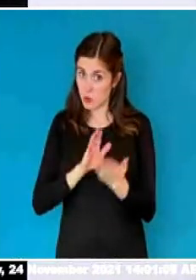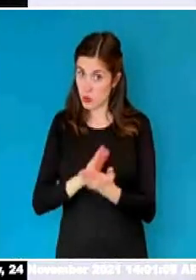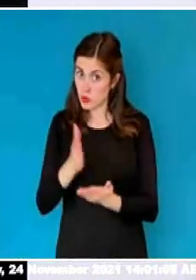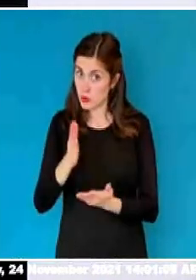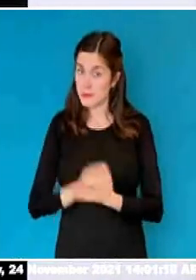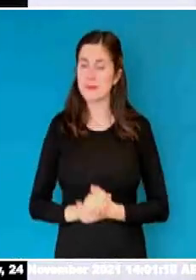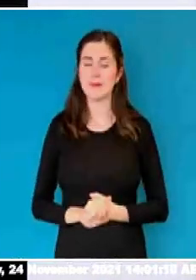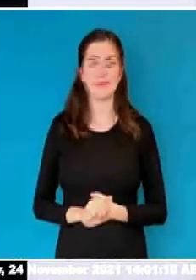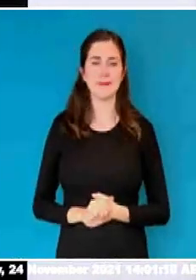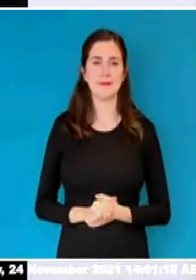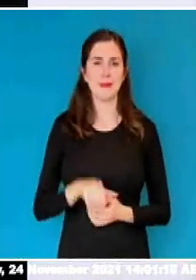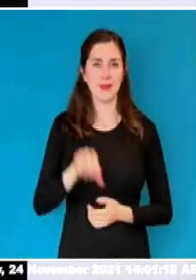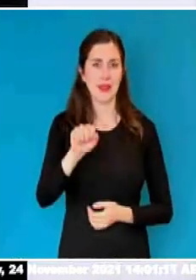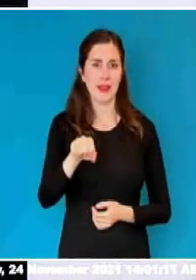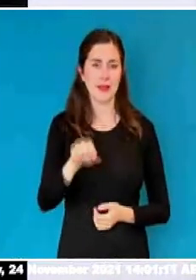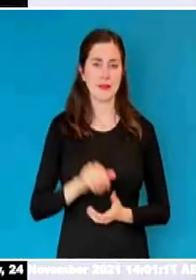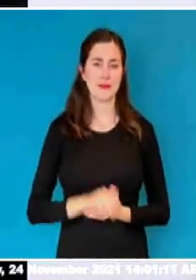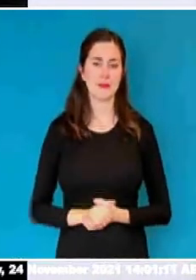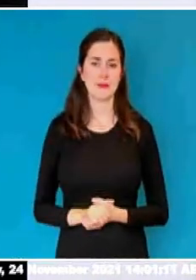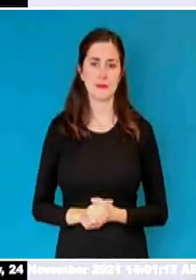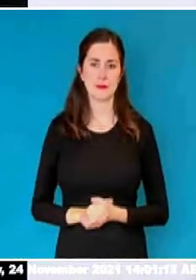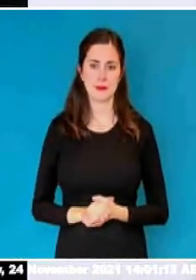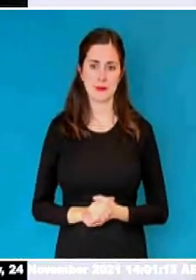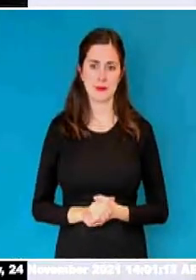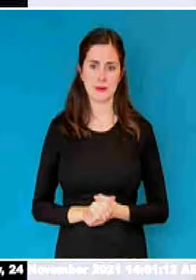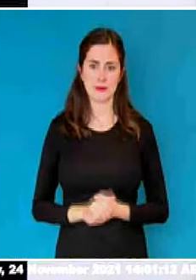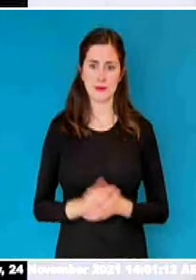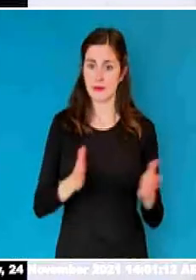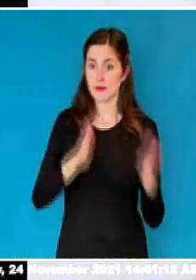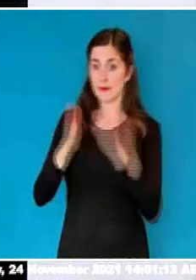Yes. MS EASTMAN: Ms Bekis, you are Natalie Bekis?